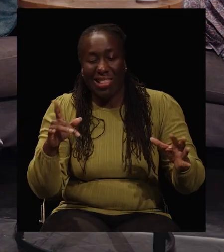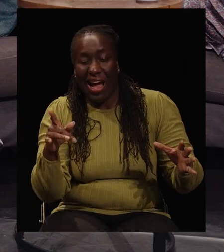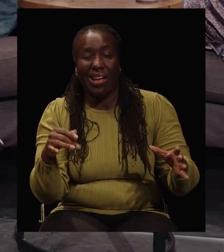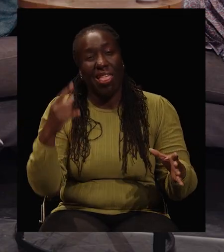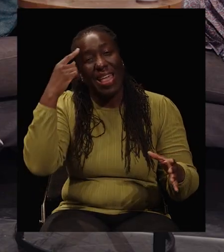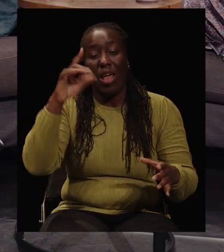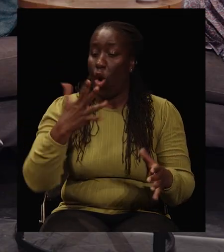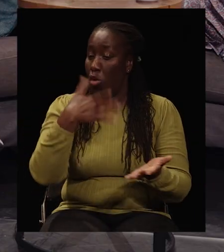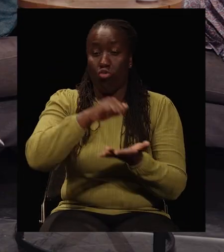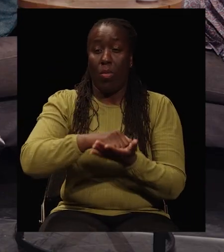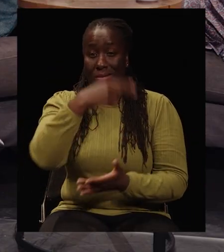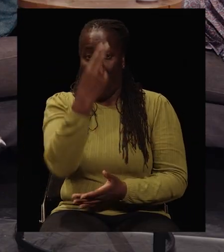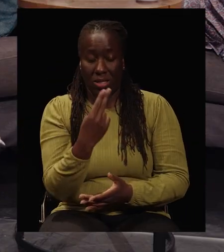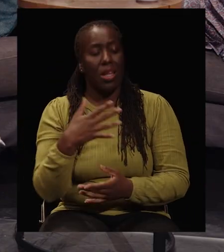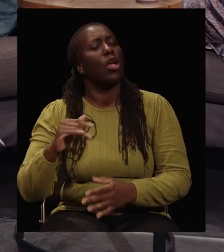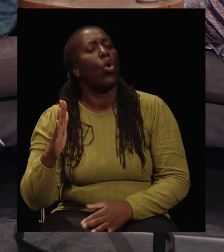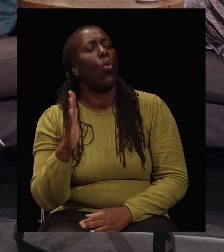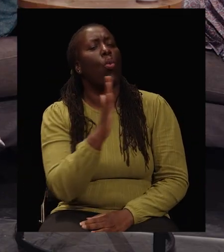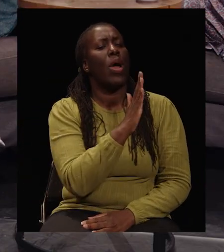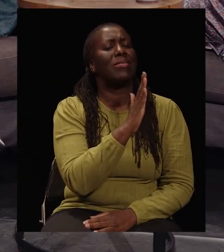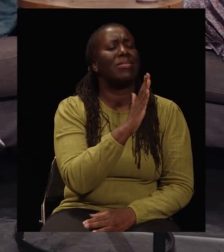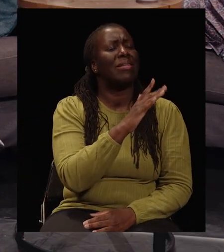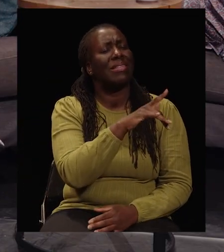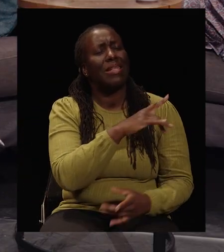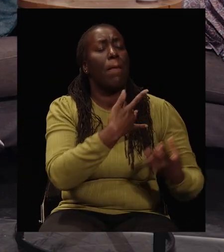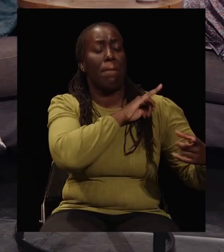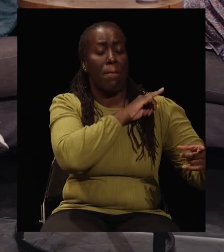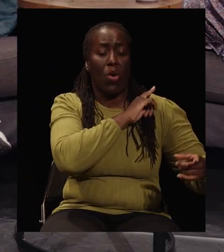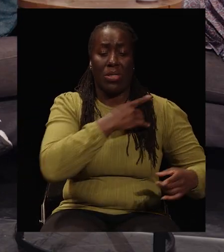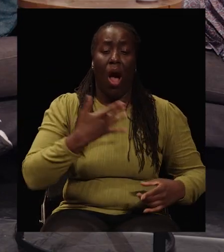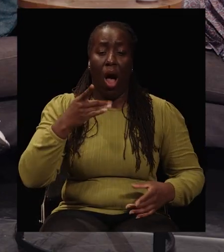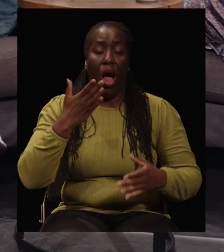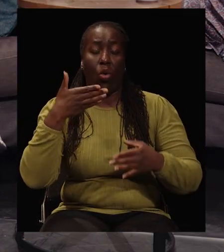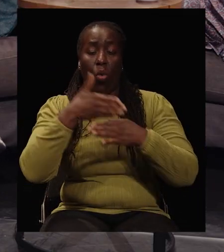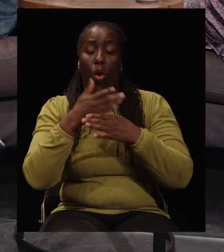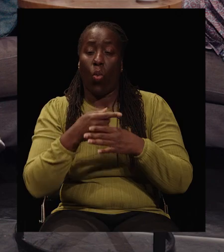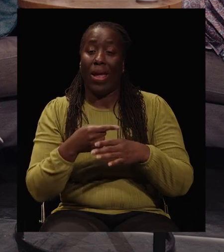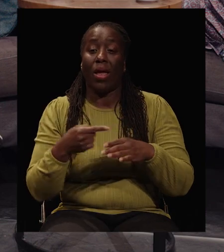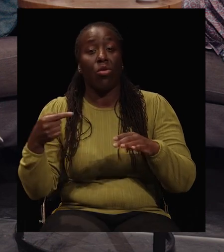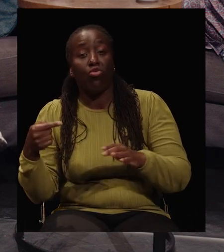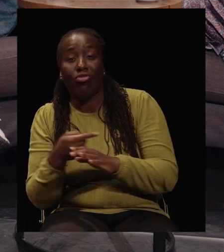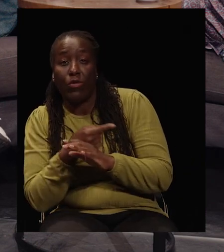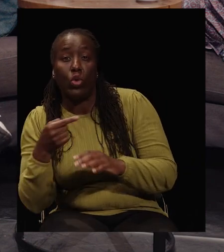So earlier this year, I got to work with refugee chefs, and that was great and we got to sort of explore